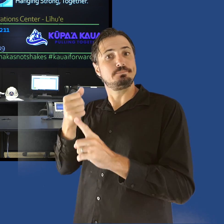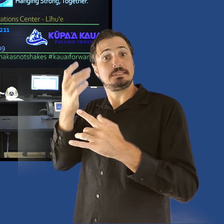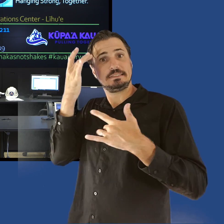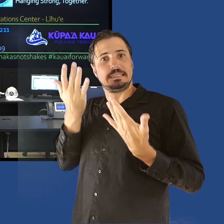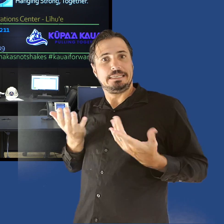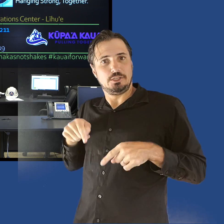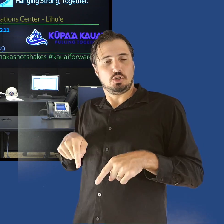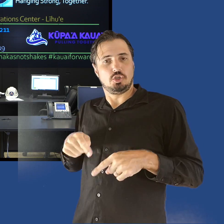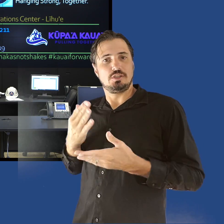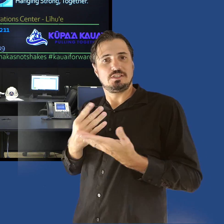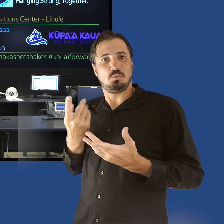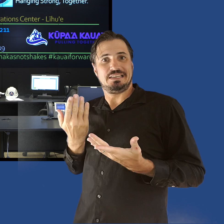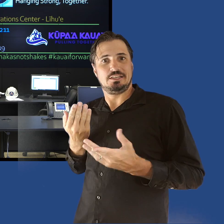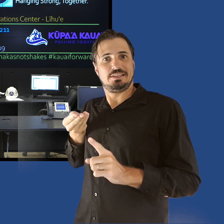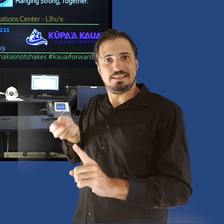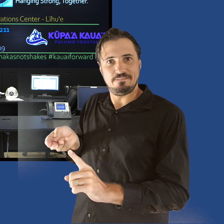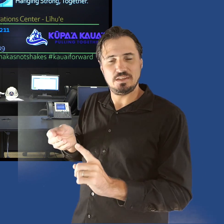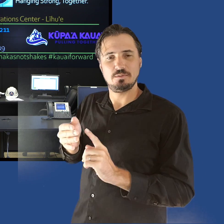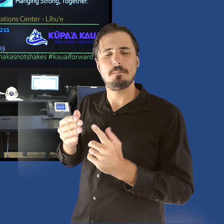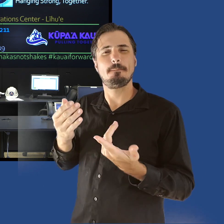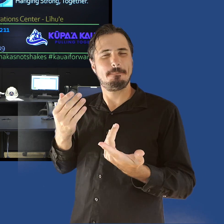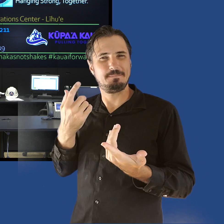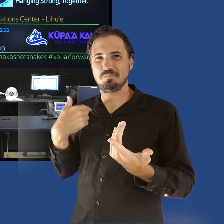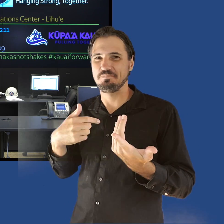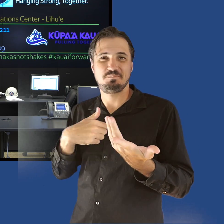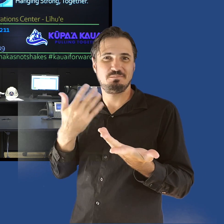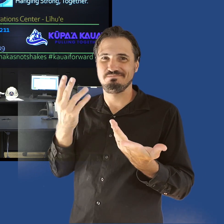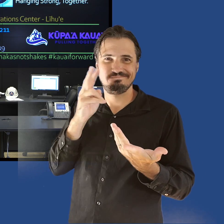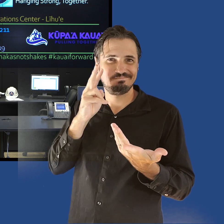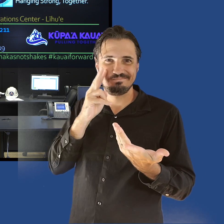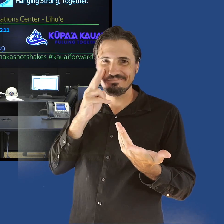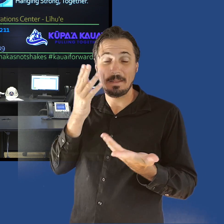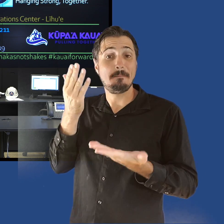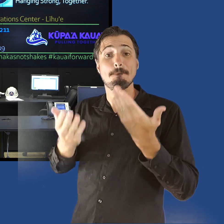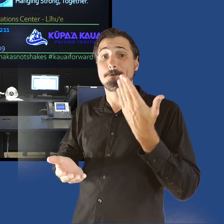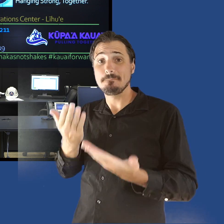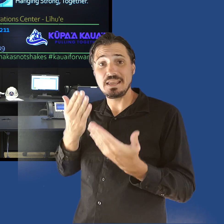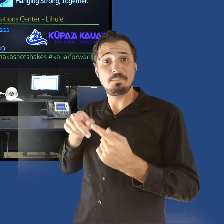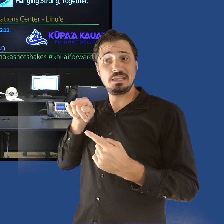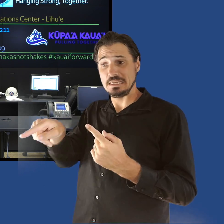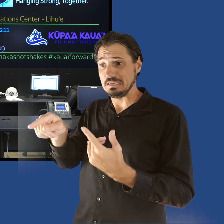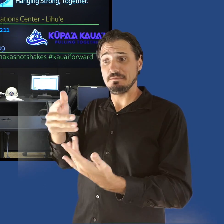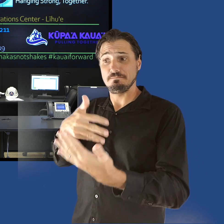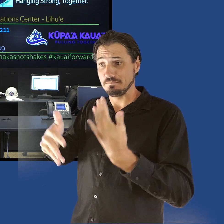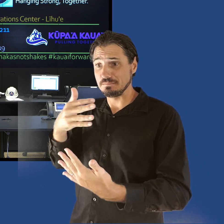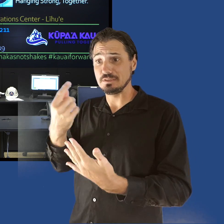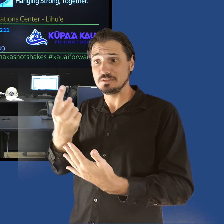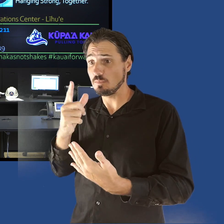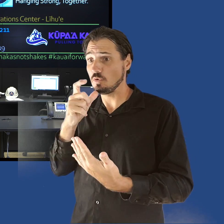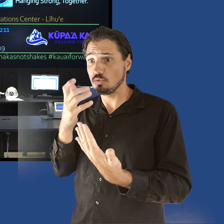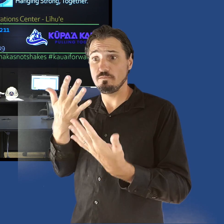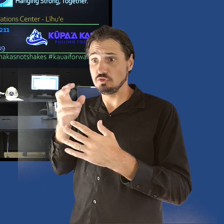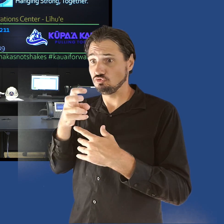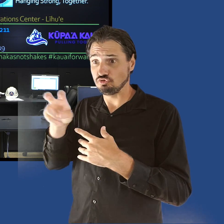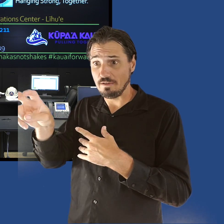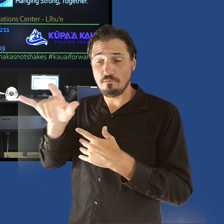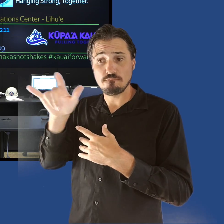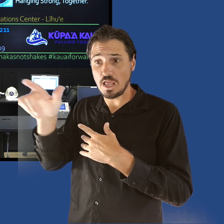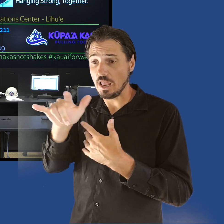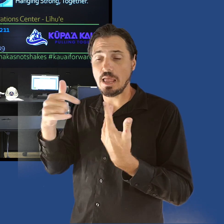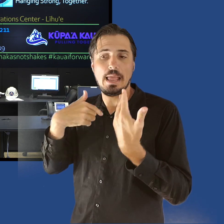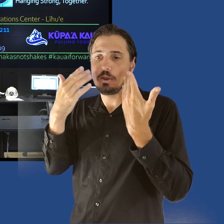However, our investigation and contact tracing are ongoing, and it’s possible we will learn that this individual was in contact with someone who had traveled recently.